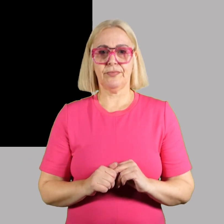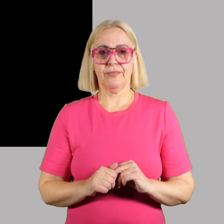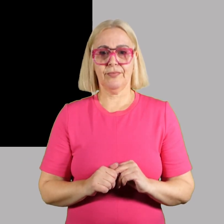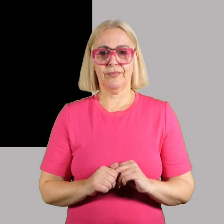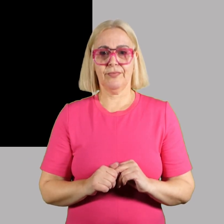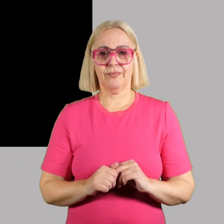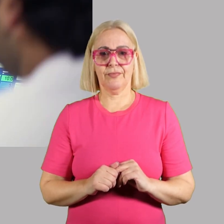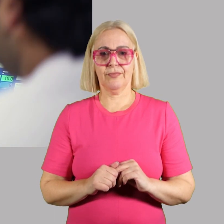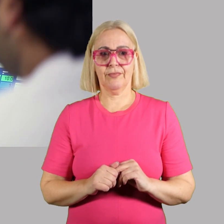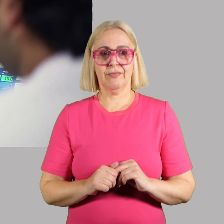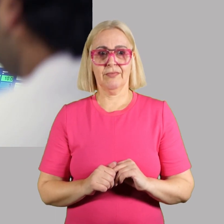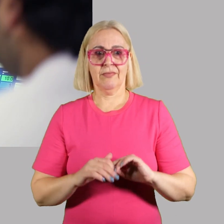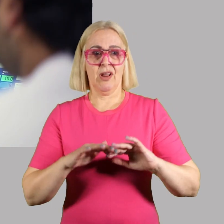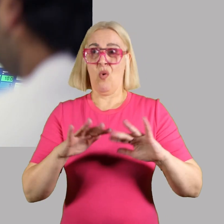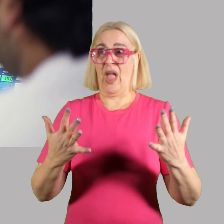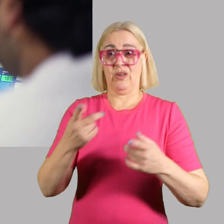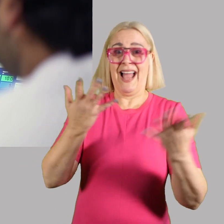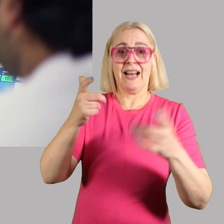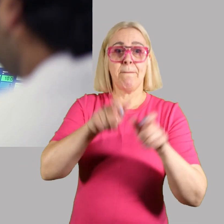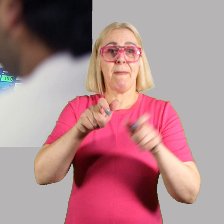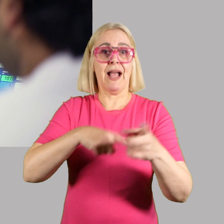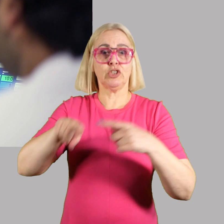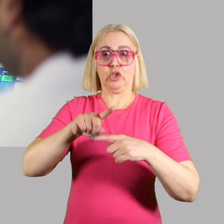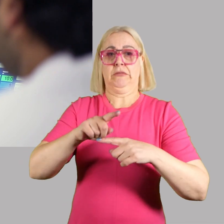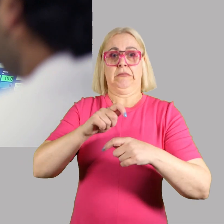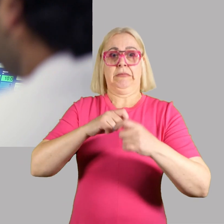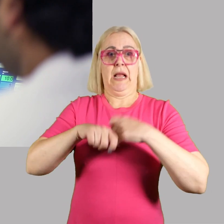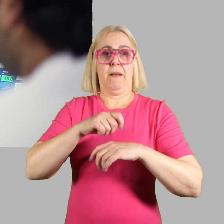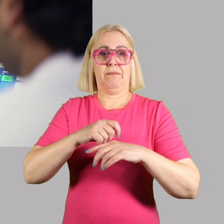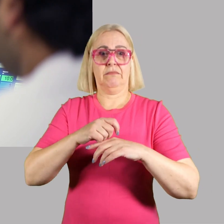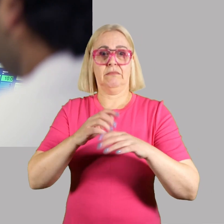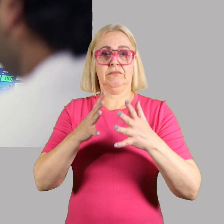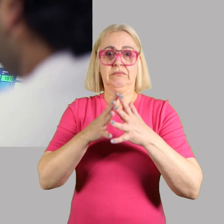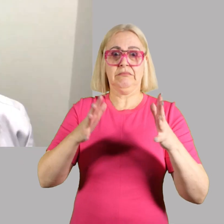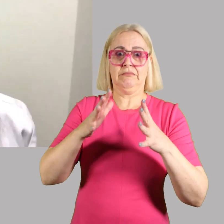areas without specialists, increasing the access to reperfusion therapy.